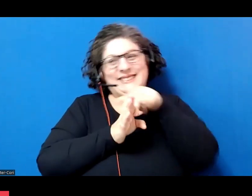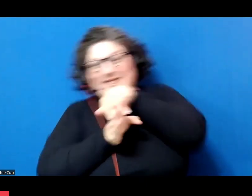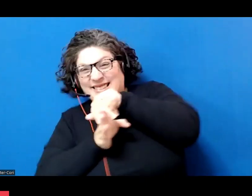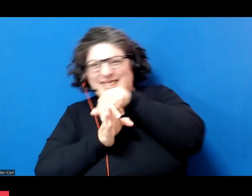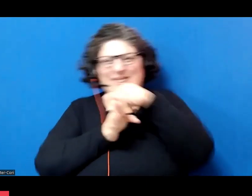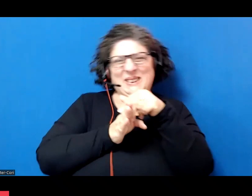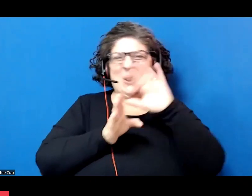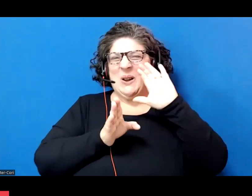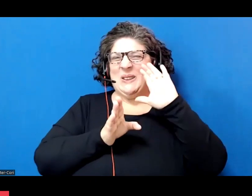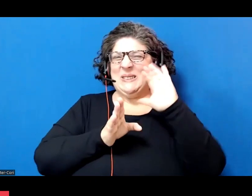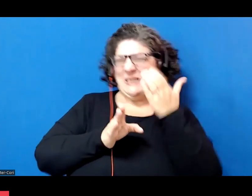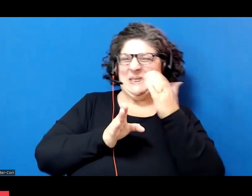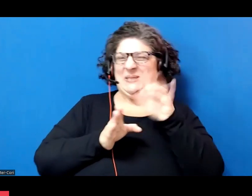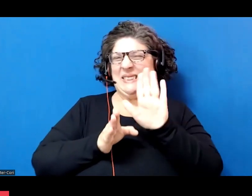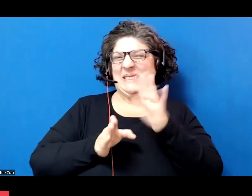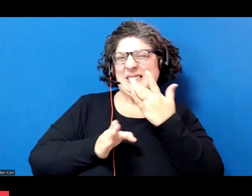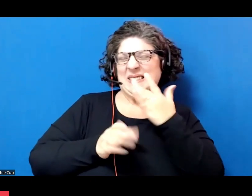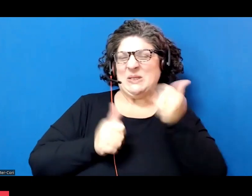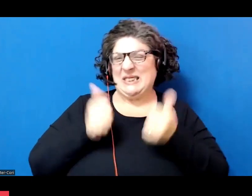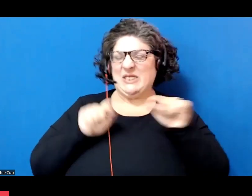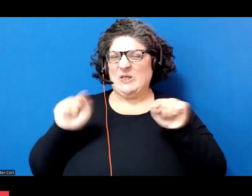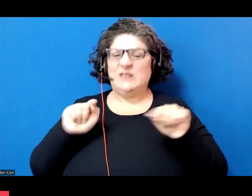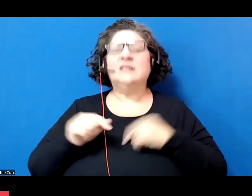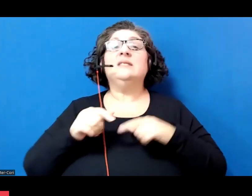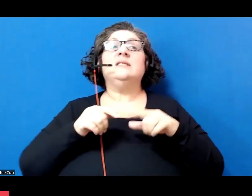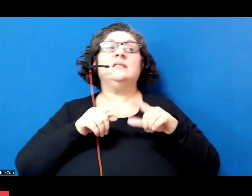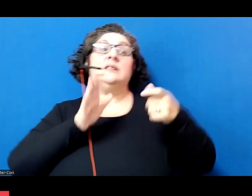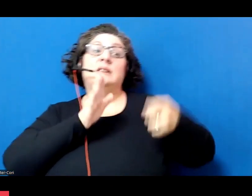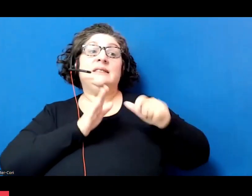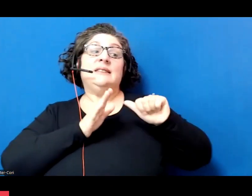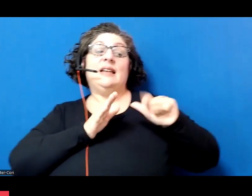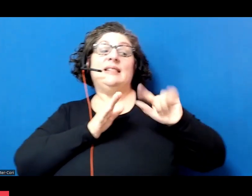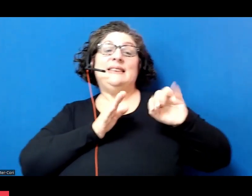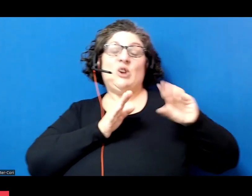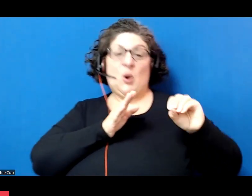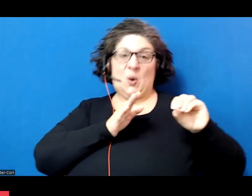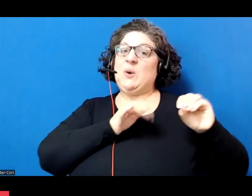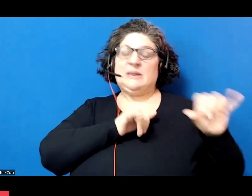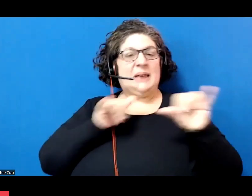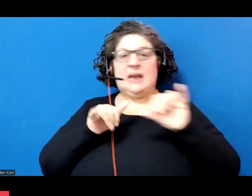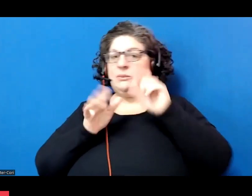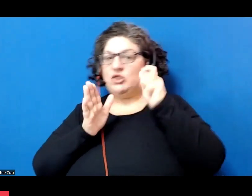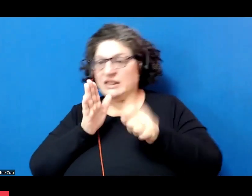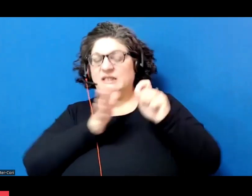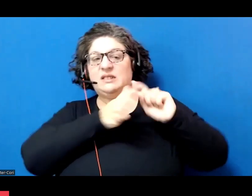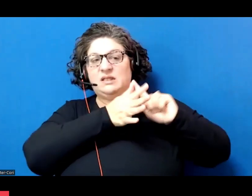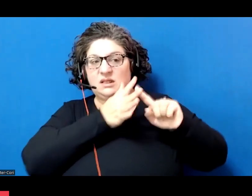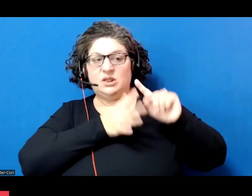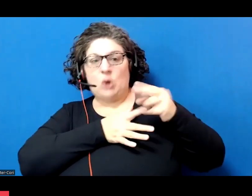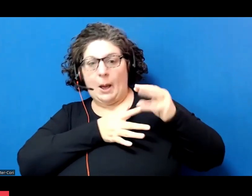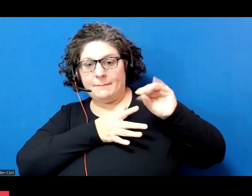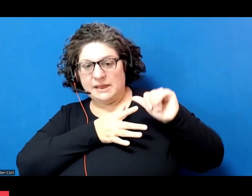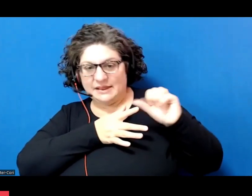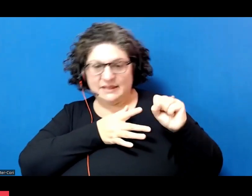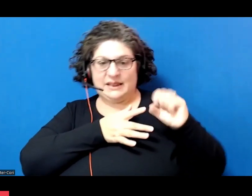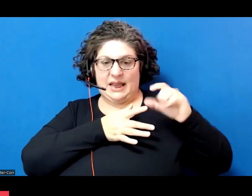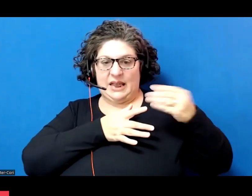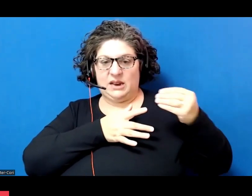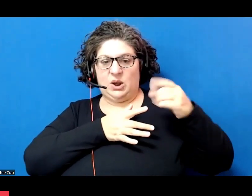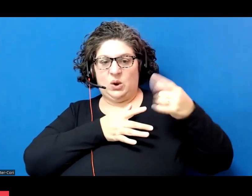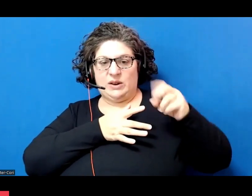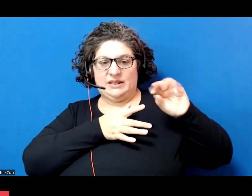just as Justice Alito joined by the same via Justice Thomas and Gorsuch.